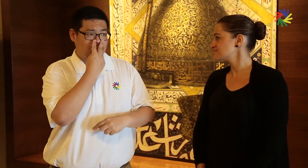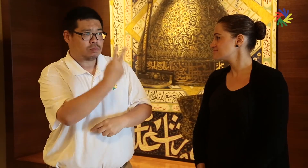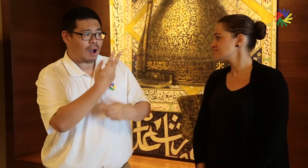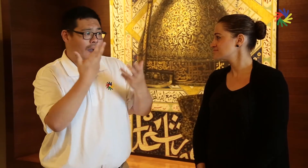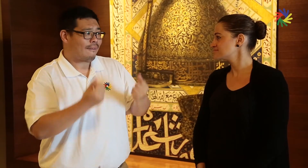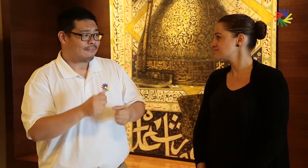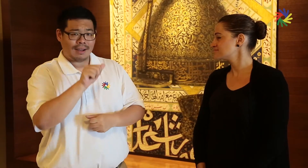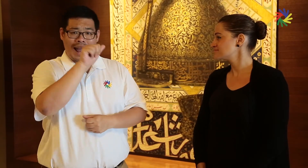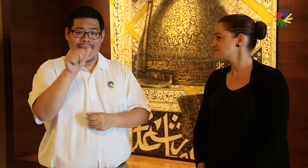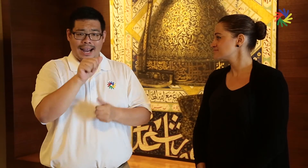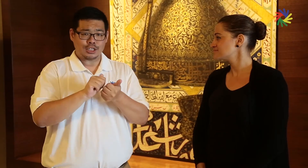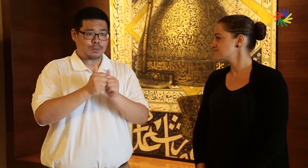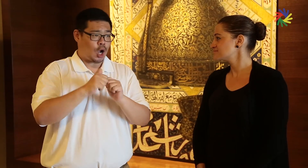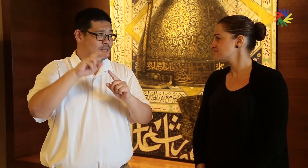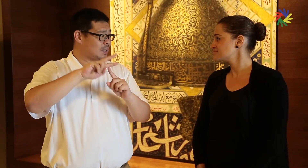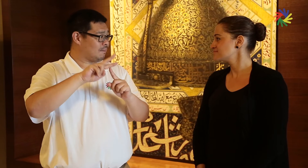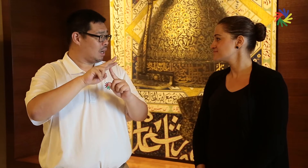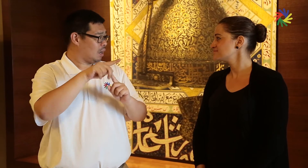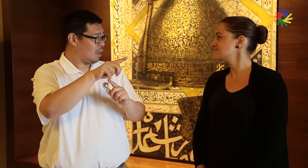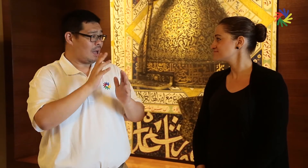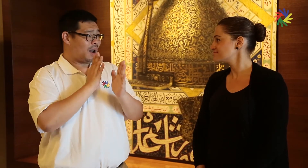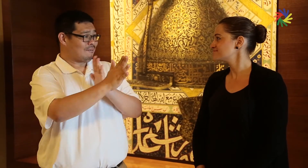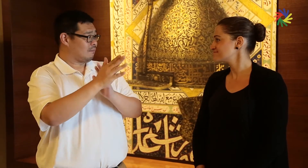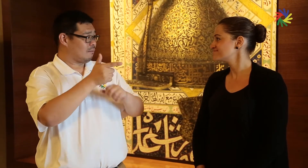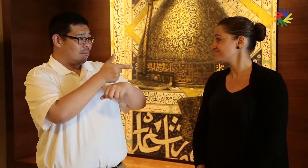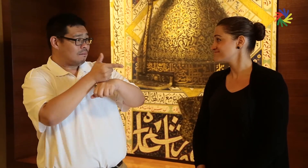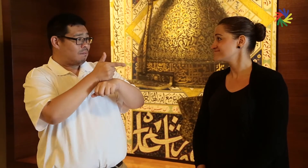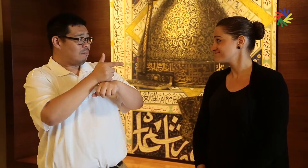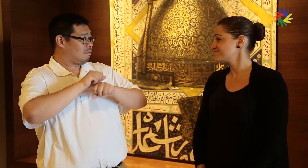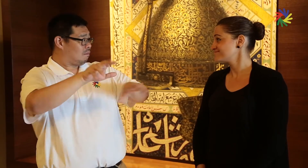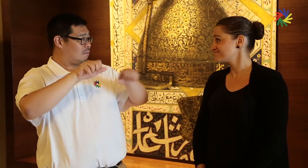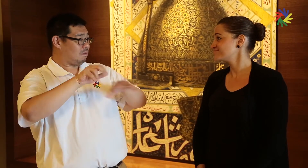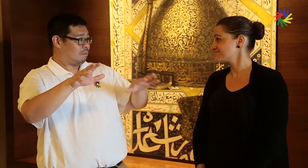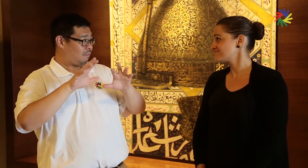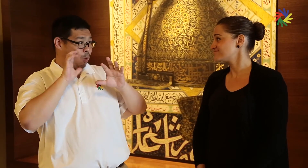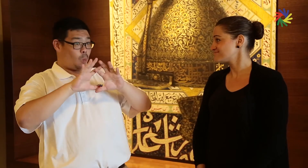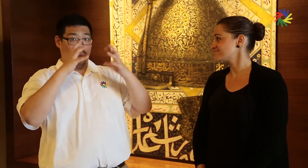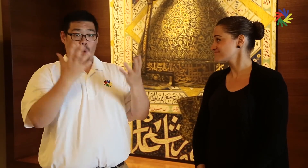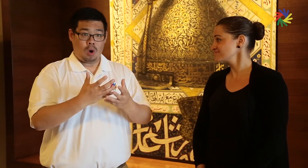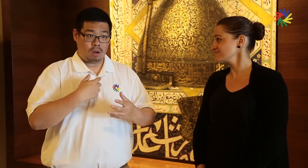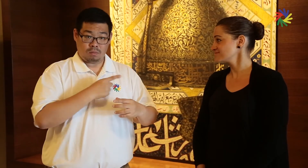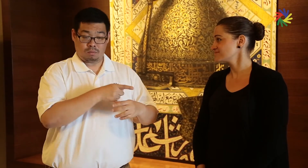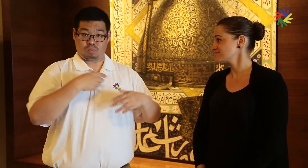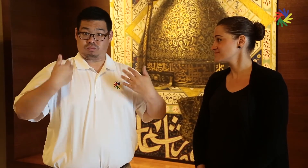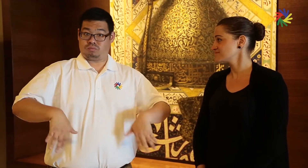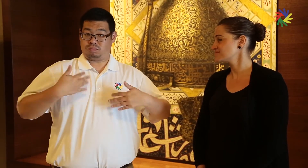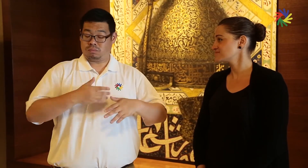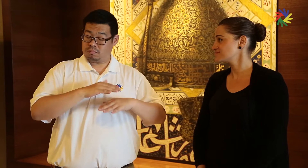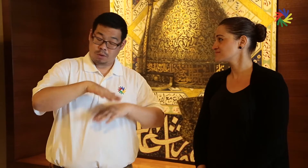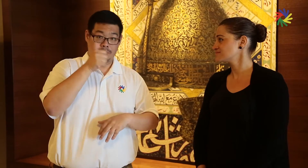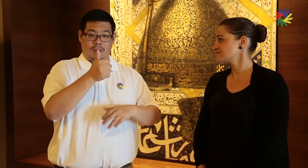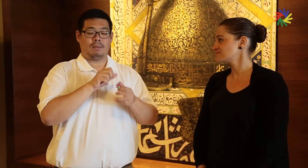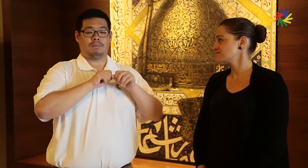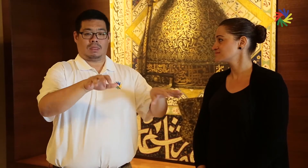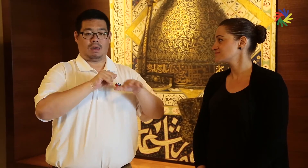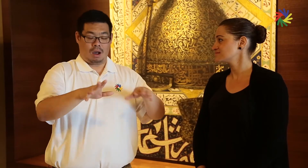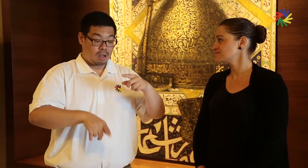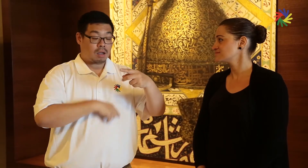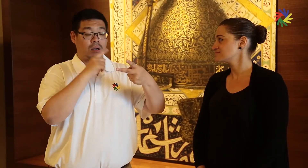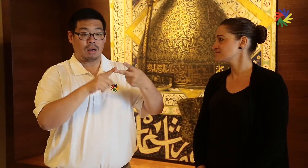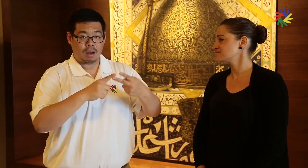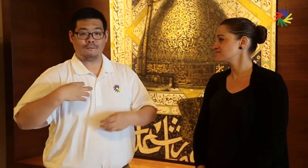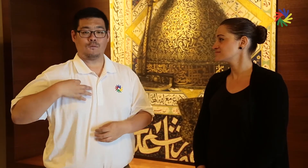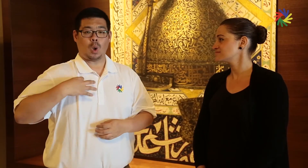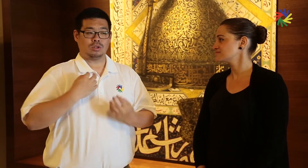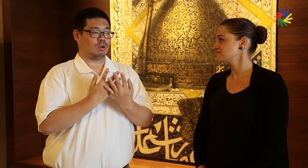That is amazing.